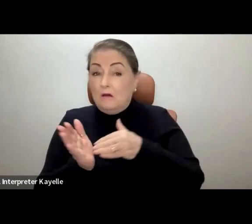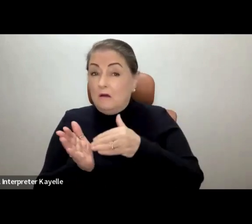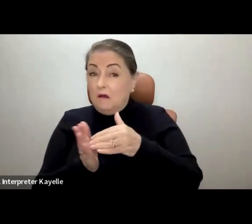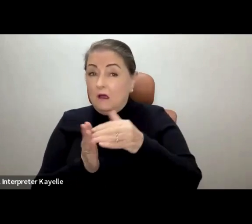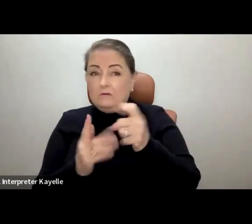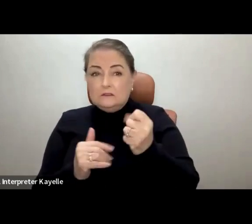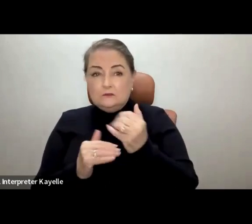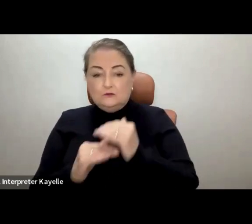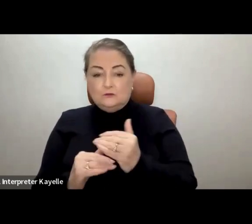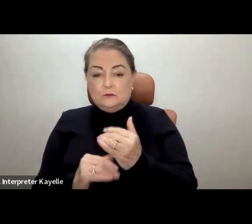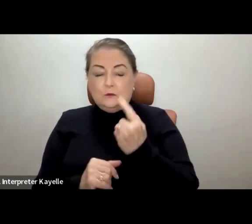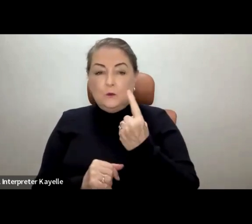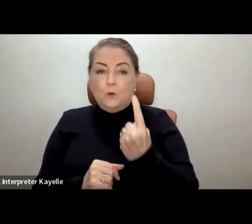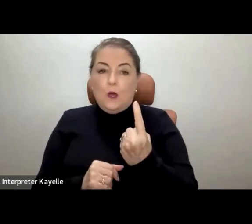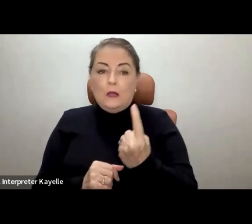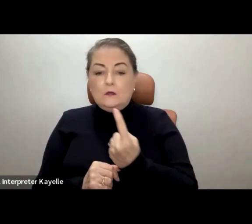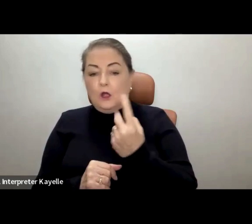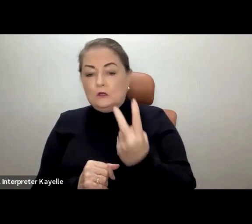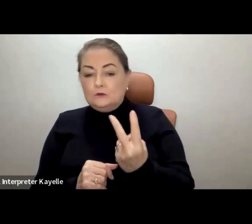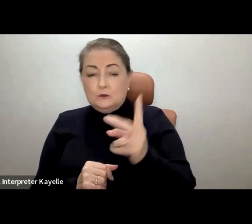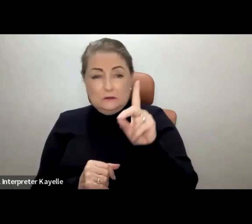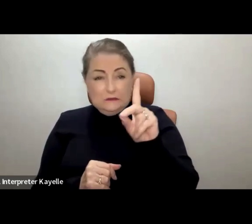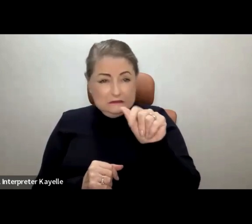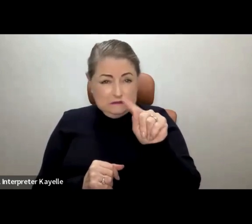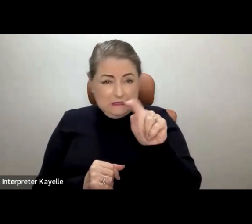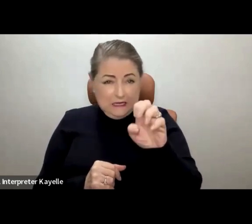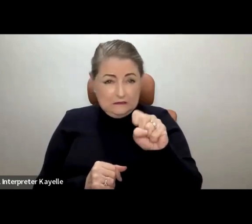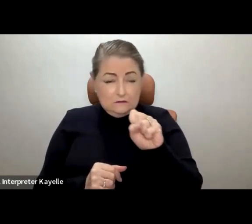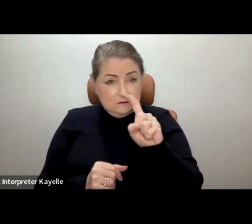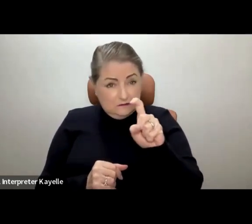one or two dates. Is that inclusive? It certainly will cost a lot to have audio description at every showing.